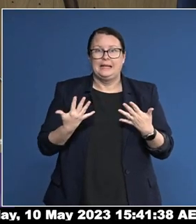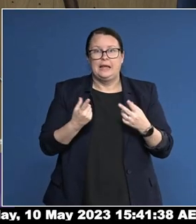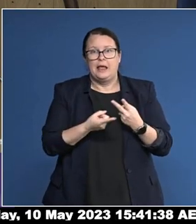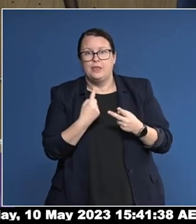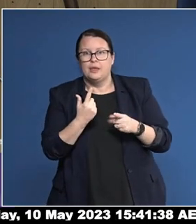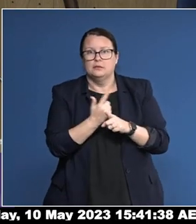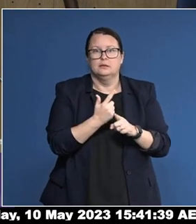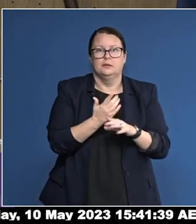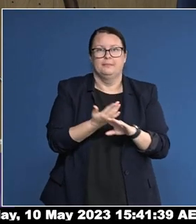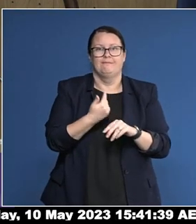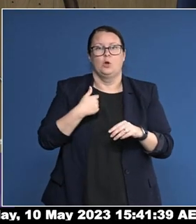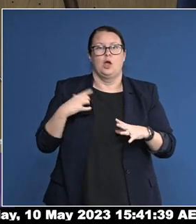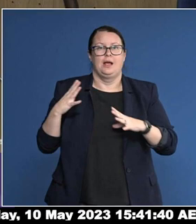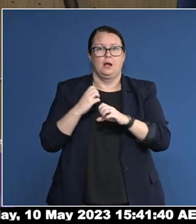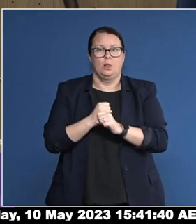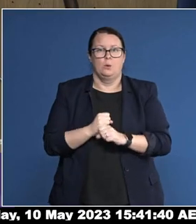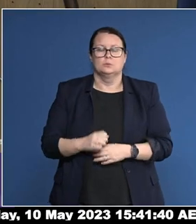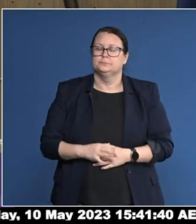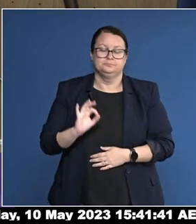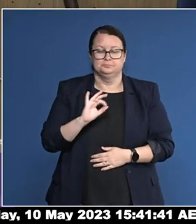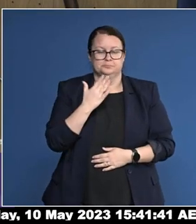No. Thank you, Commissioners. COMMISSIONER McEWIN: Thank you, Counsel.